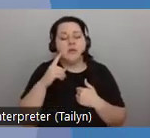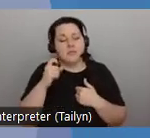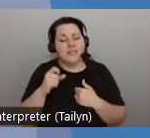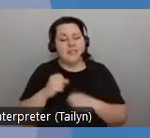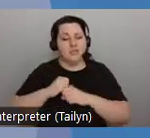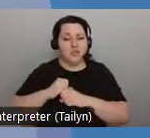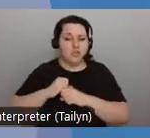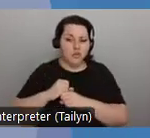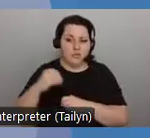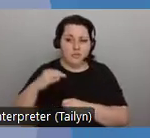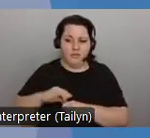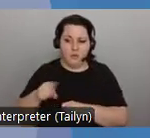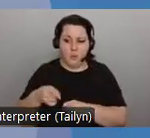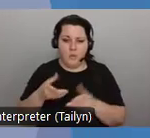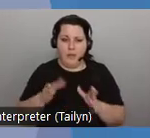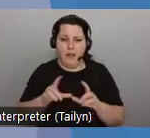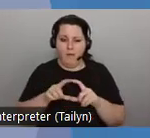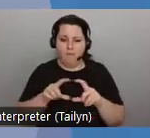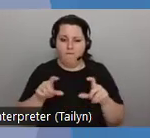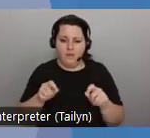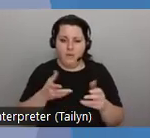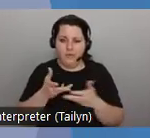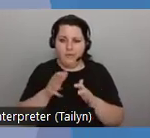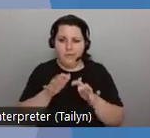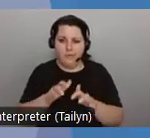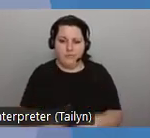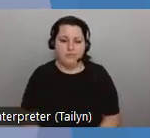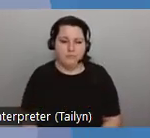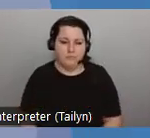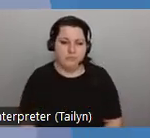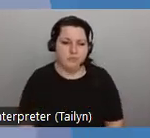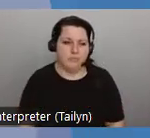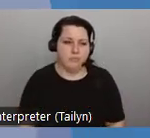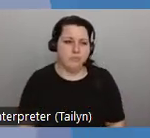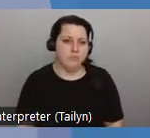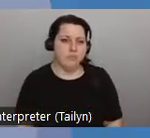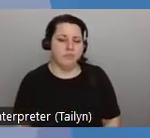that kind of thing, without being denied it, because the security privileges only let them interact with form fields.